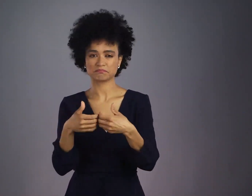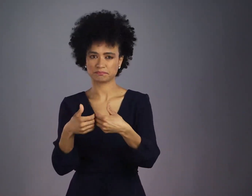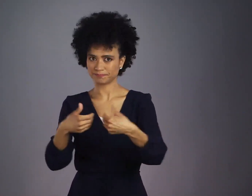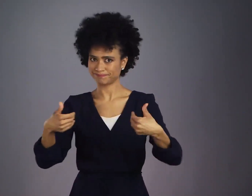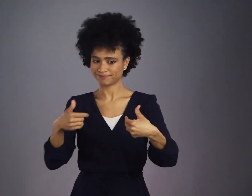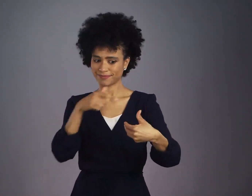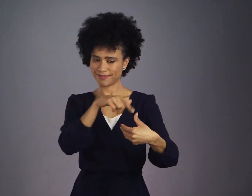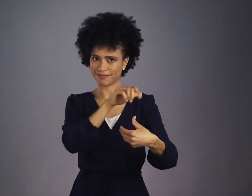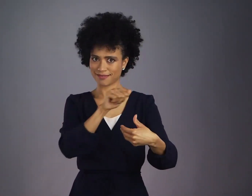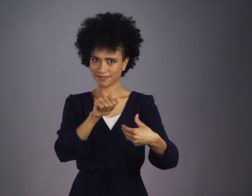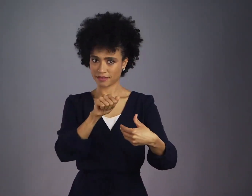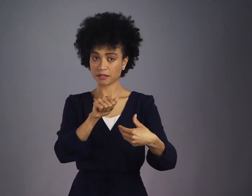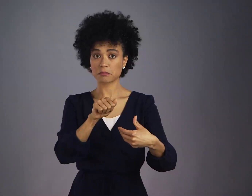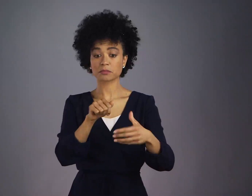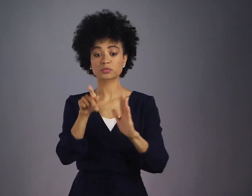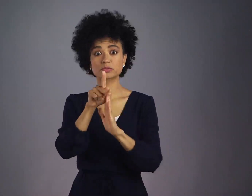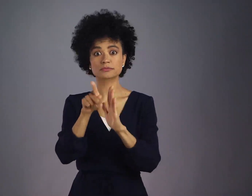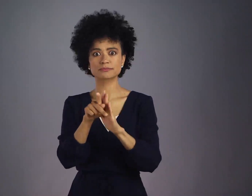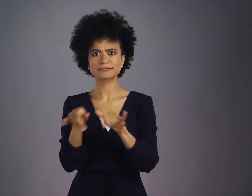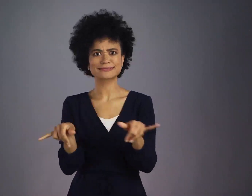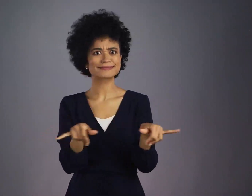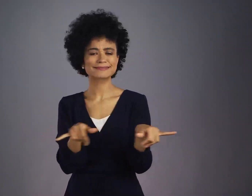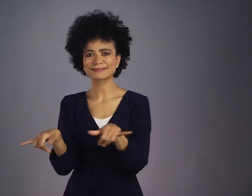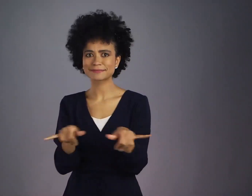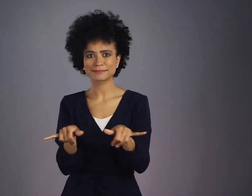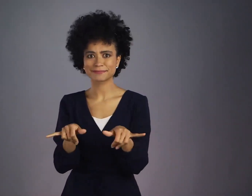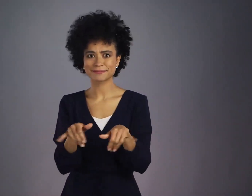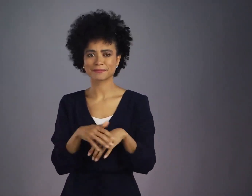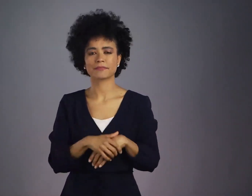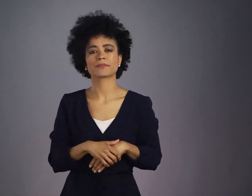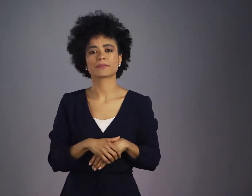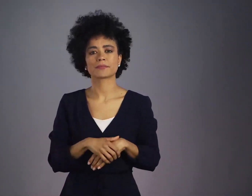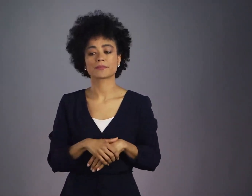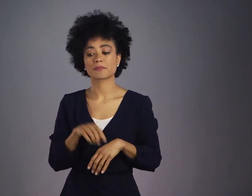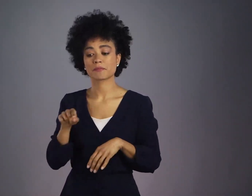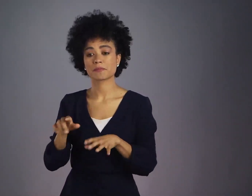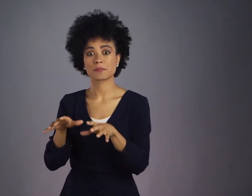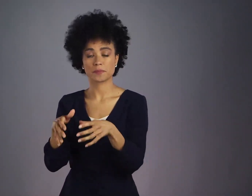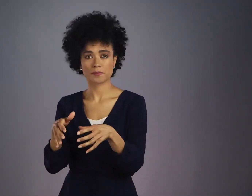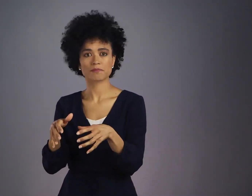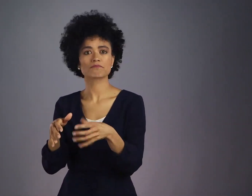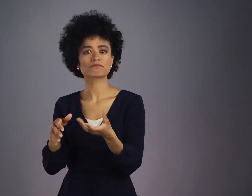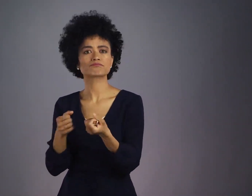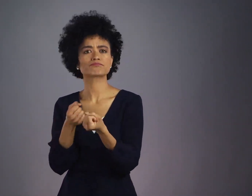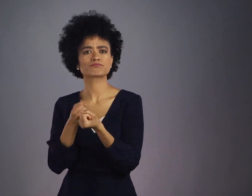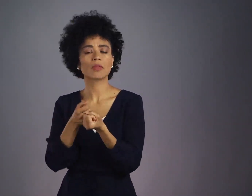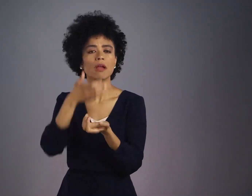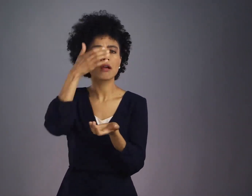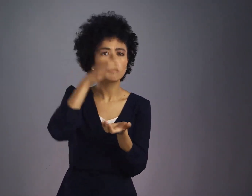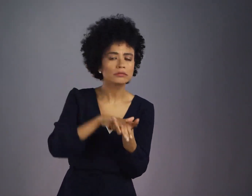Though it is entirely separate from Alcoholics Anonymous, it uses the general principles of the A.A. program